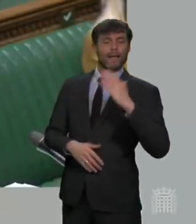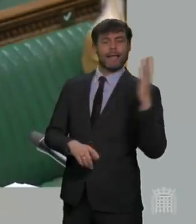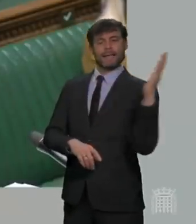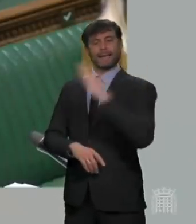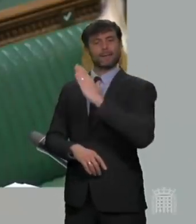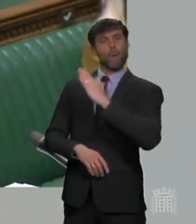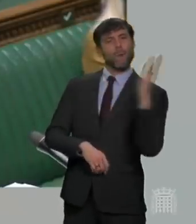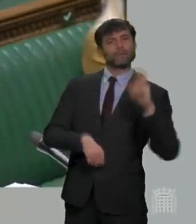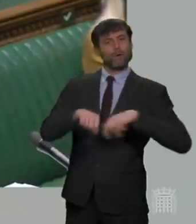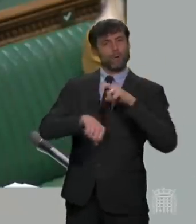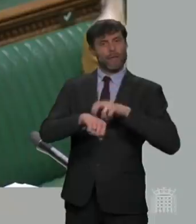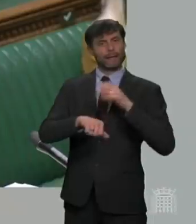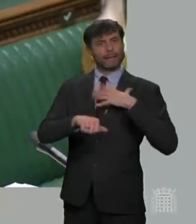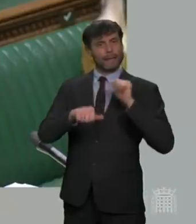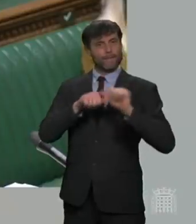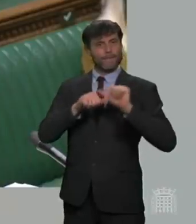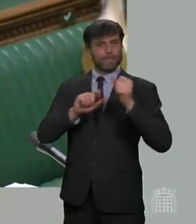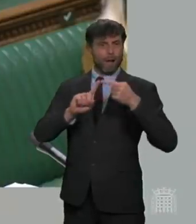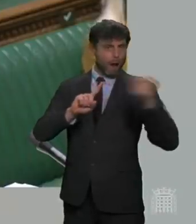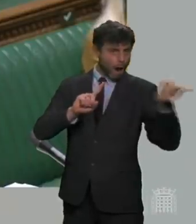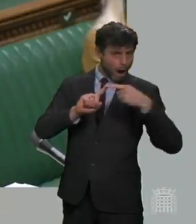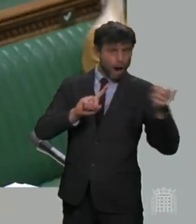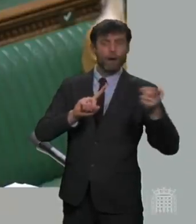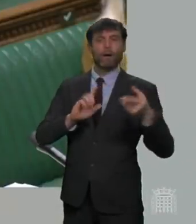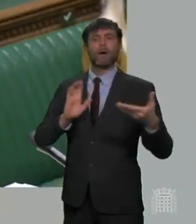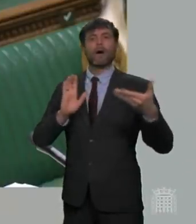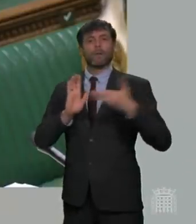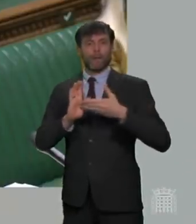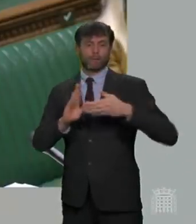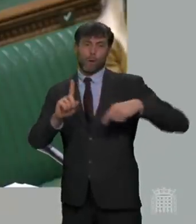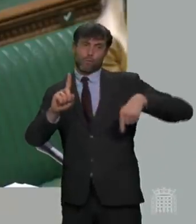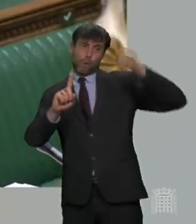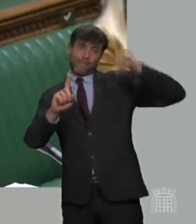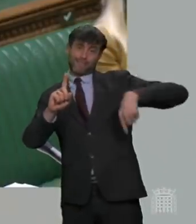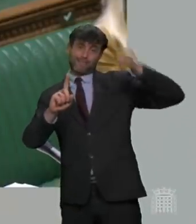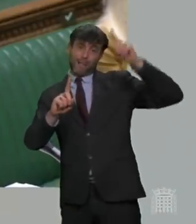and better connections north-south within the island of Ireland. It is a fantastic Union